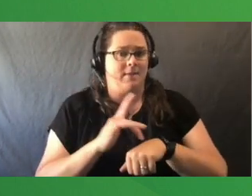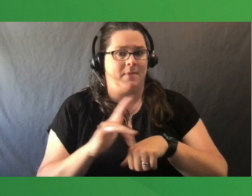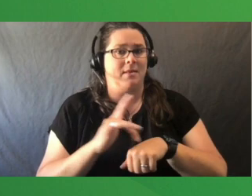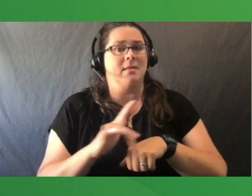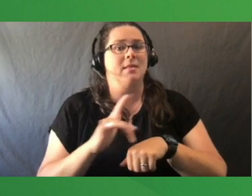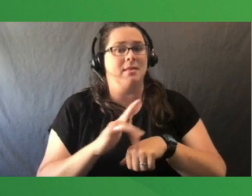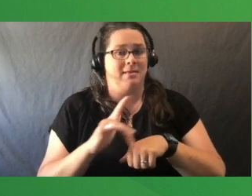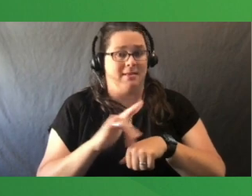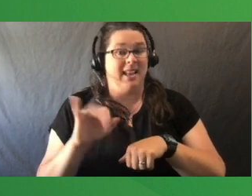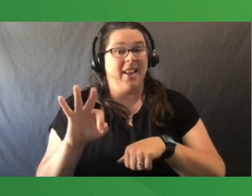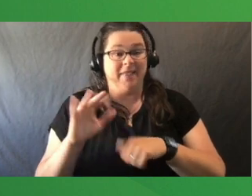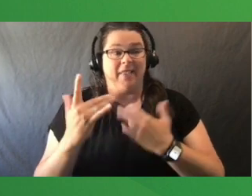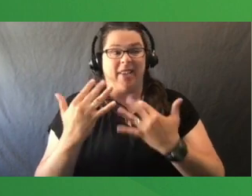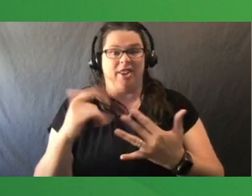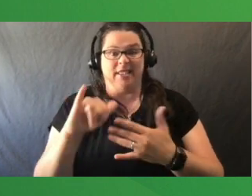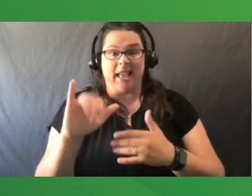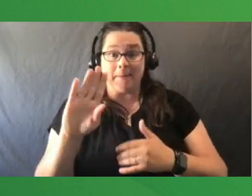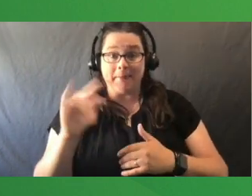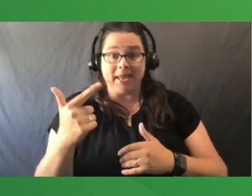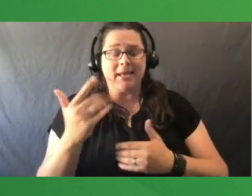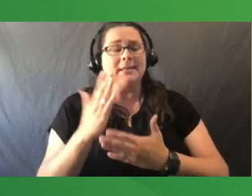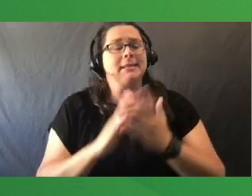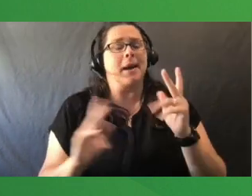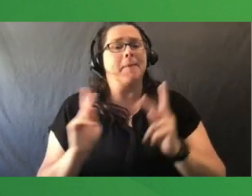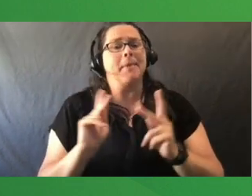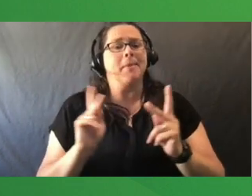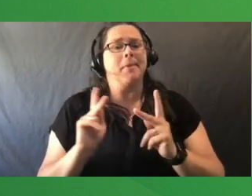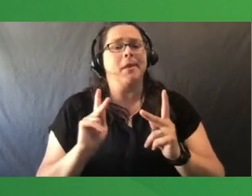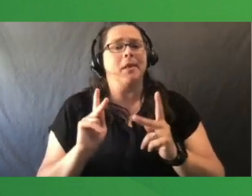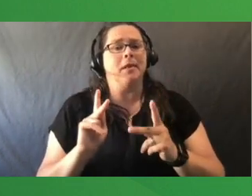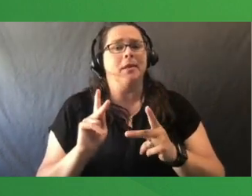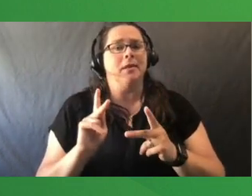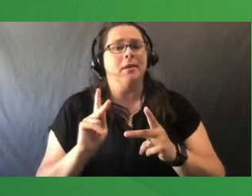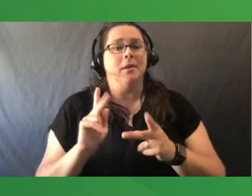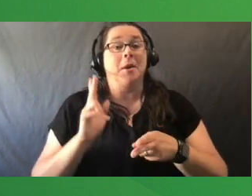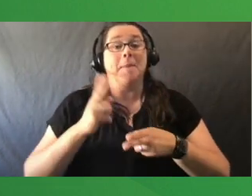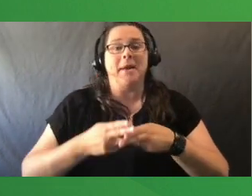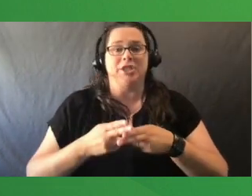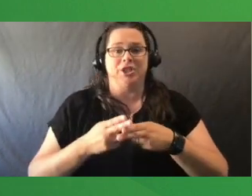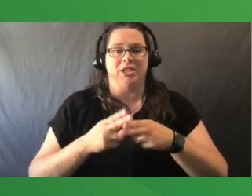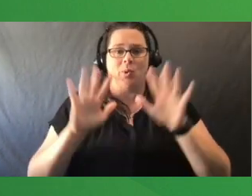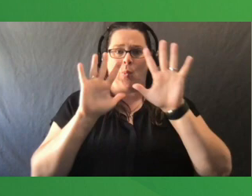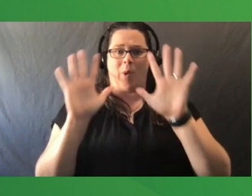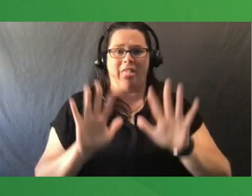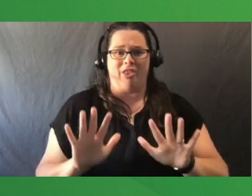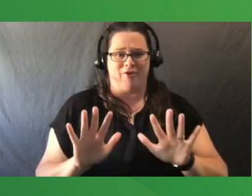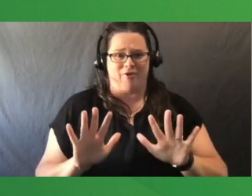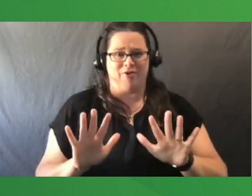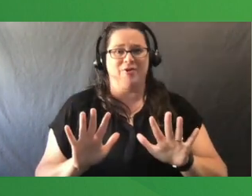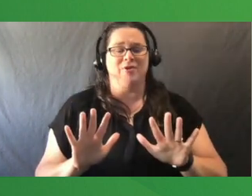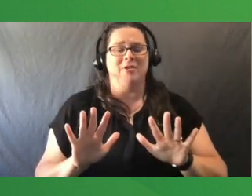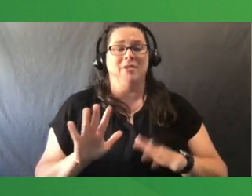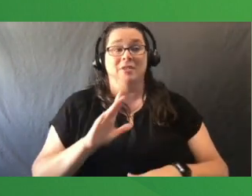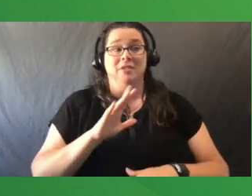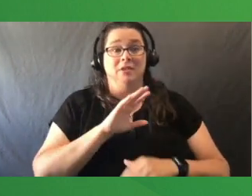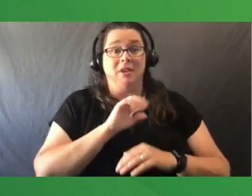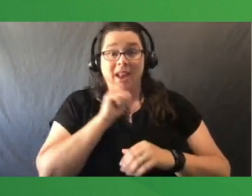And some people are bringing in weather again and saying that drought has something to do with it.